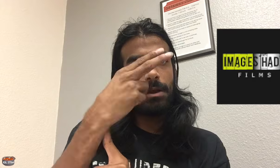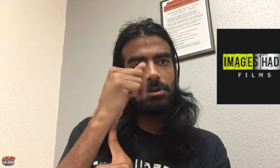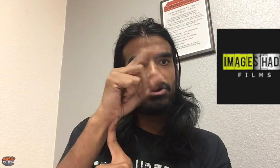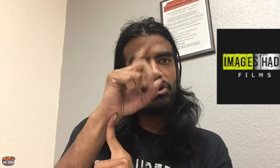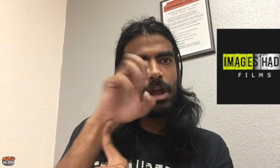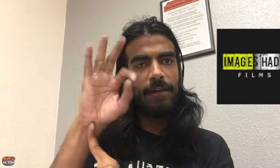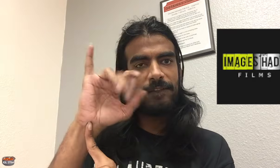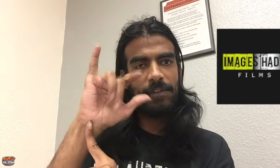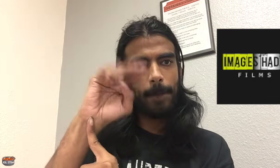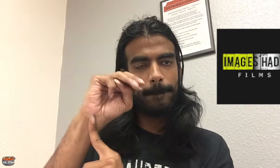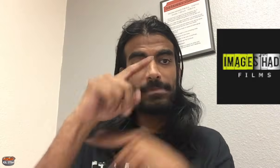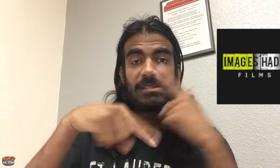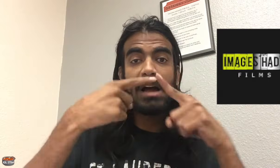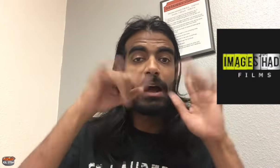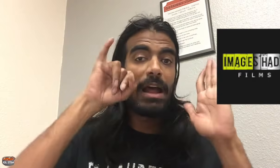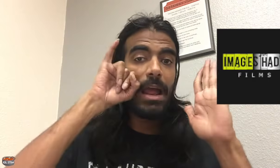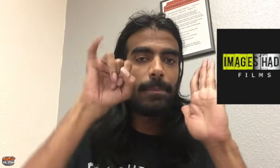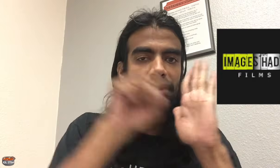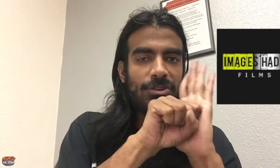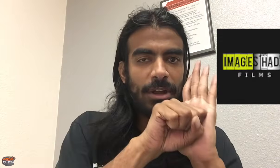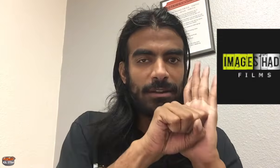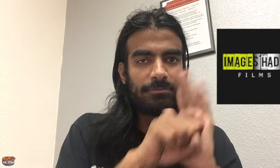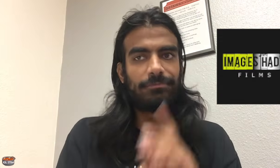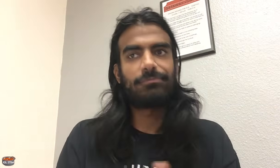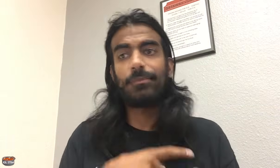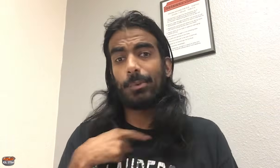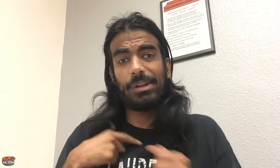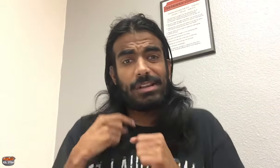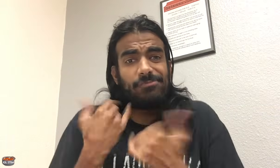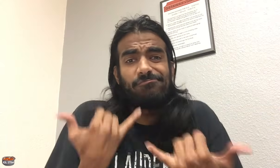called ImageShade Films.